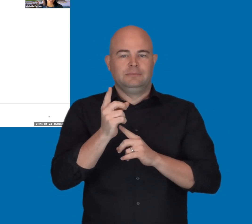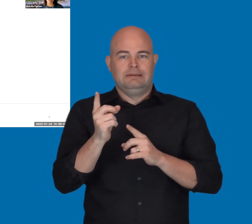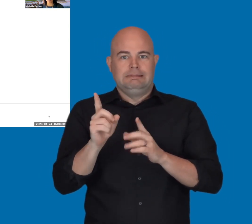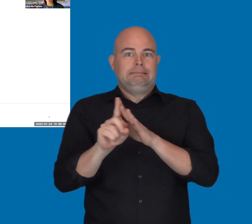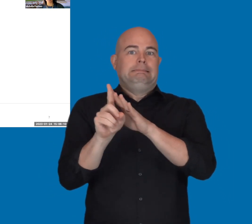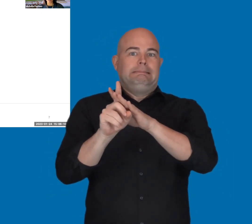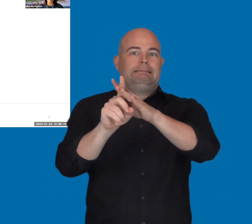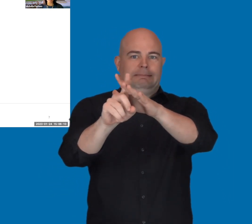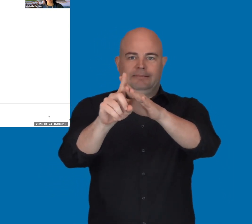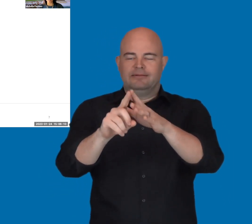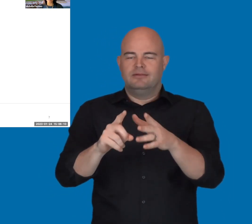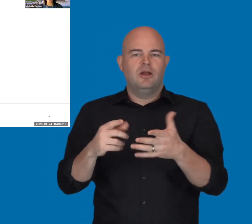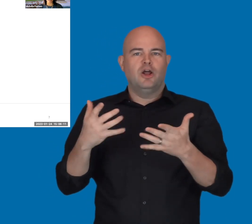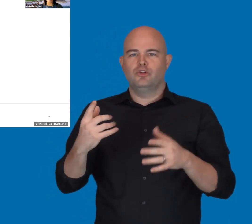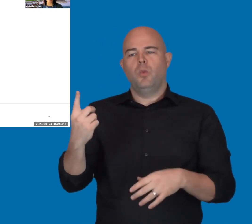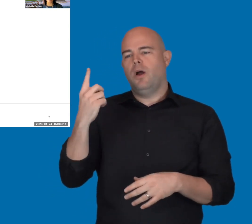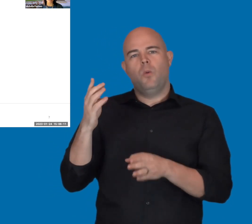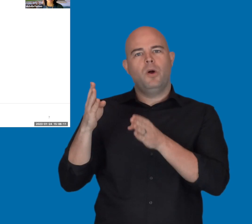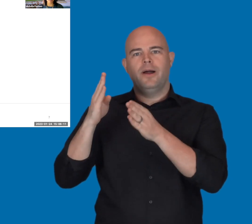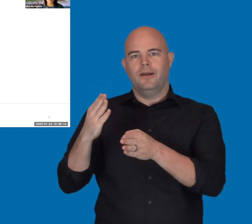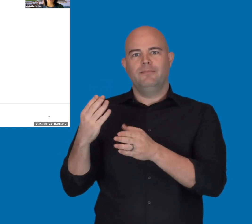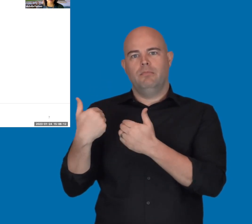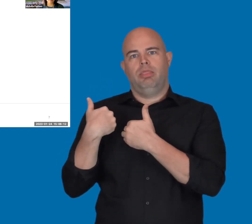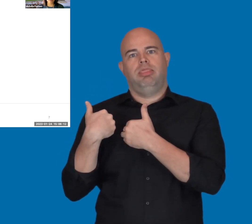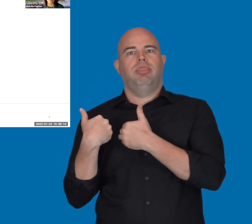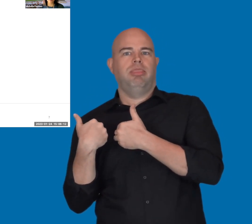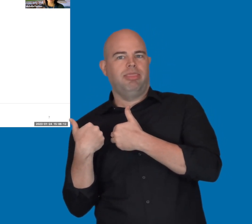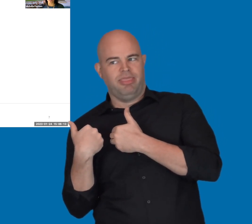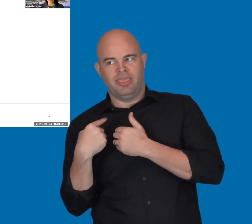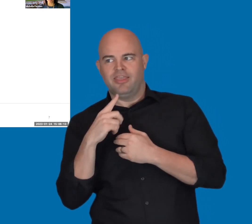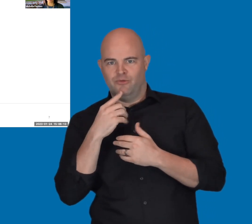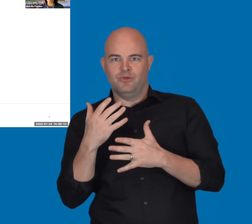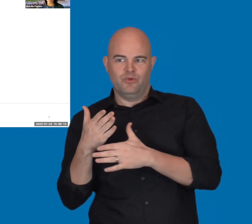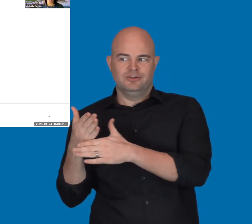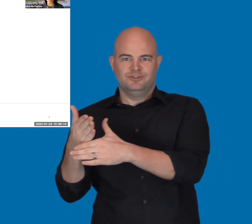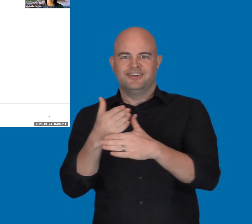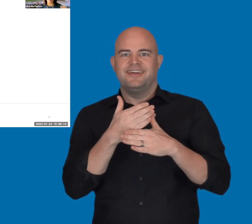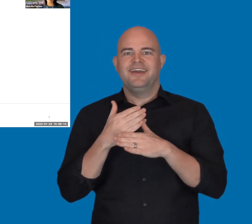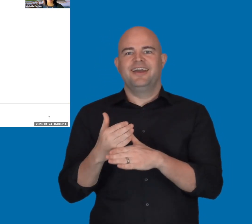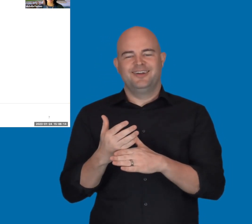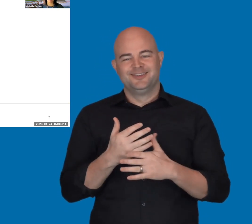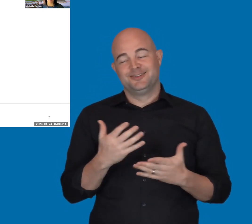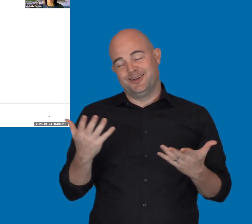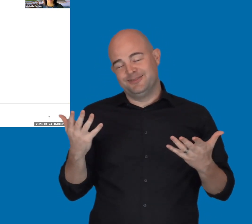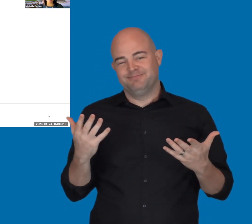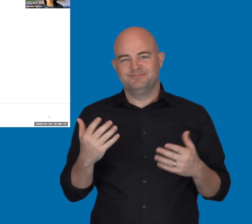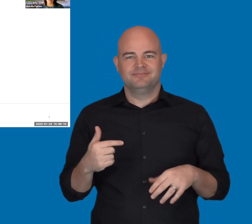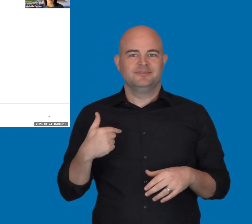to use the Canvas program what we used, which we needed a little training for that. And then where are we finding --